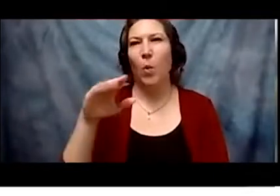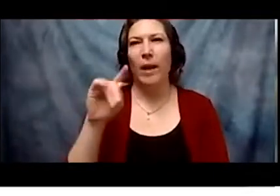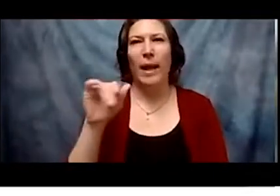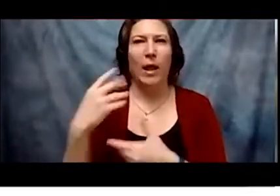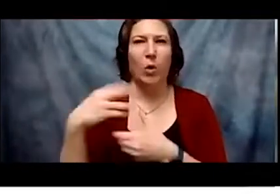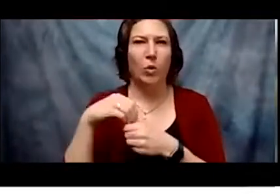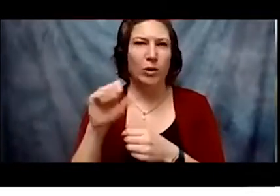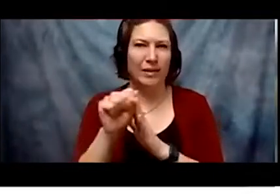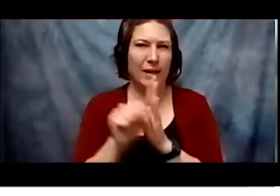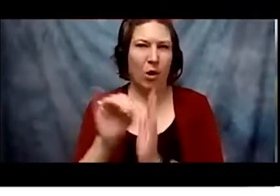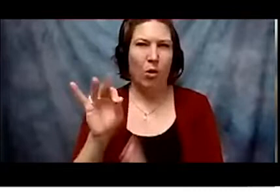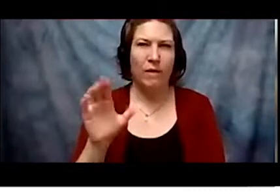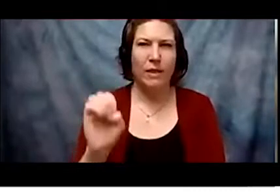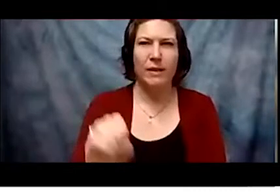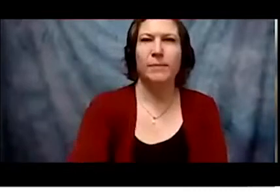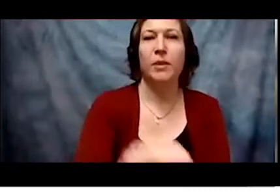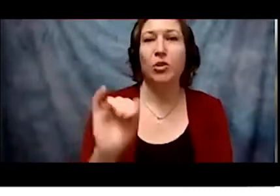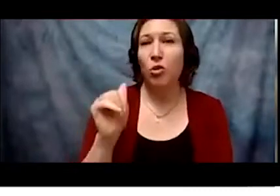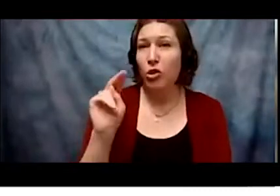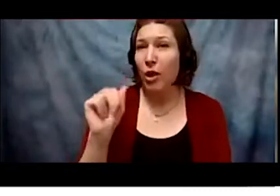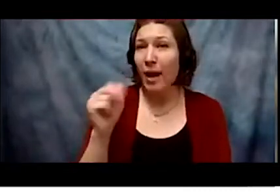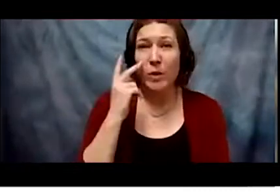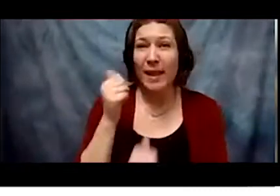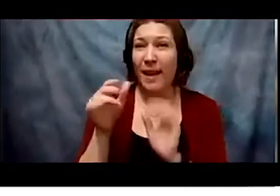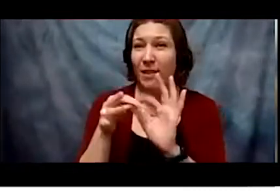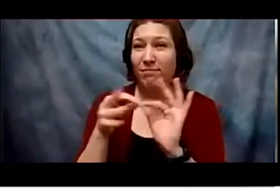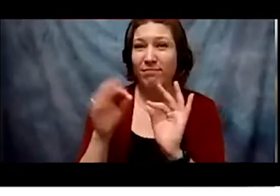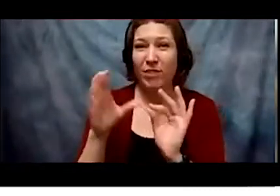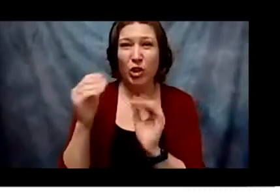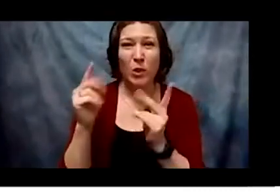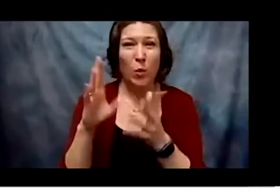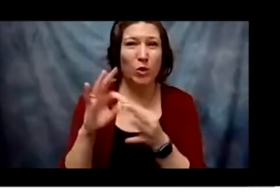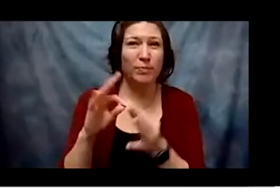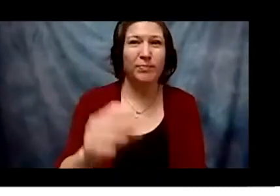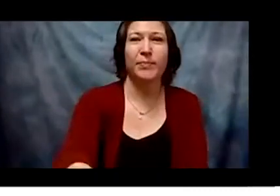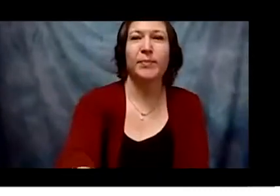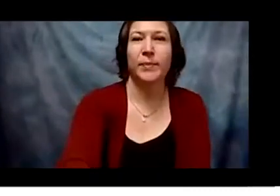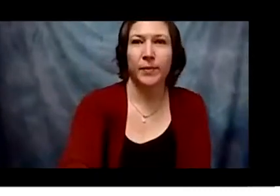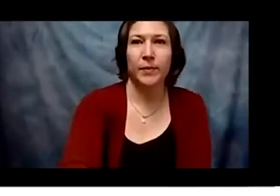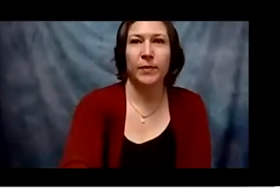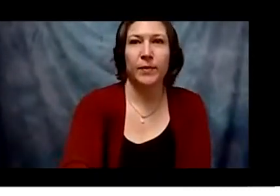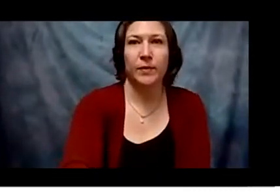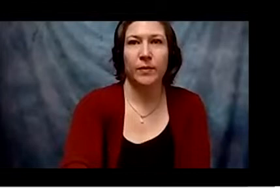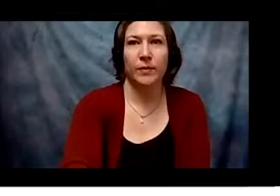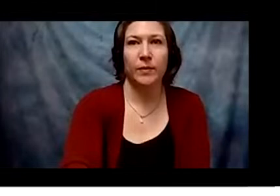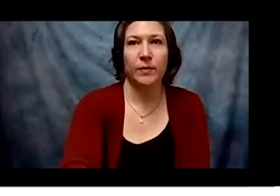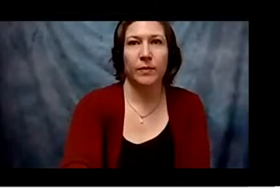Okay. Jana, do you see any chats you'd like to share? I do and you do have a way of... I just,